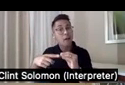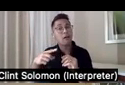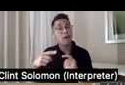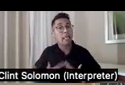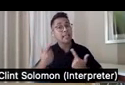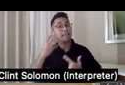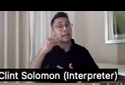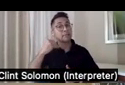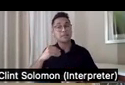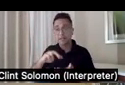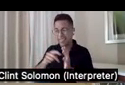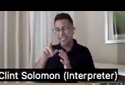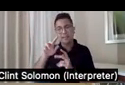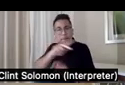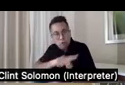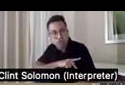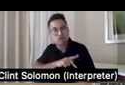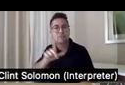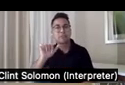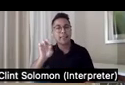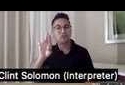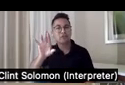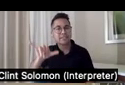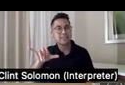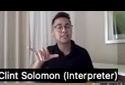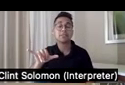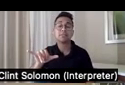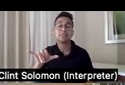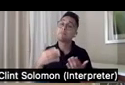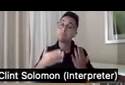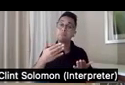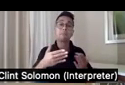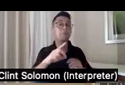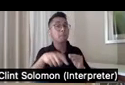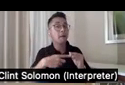personalized literacy but they may also be about a commercially produced book in